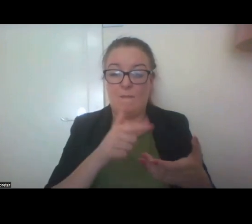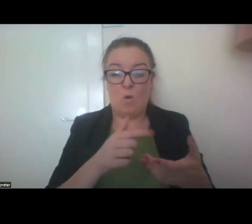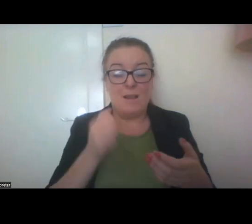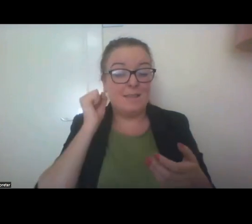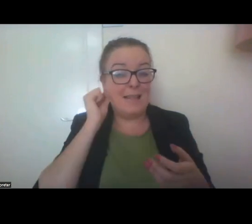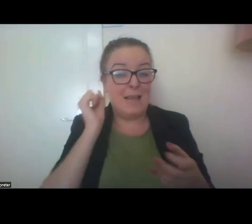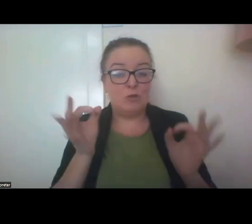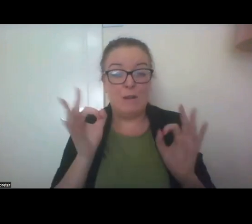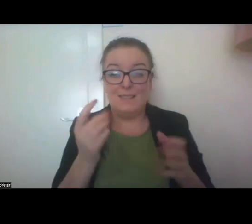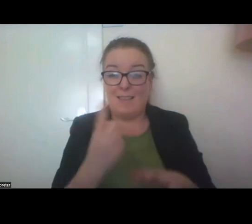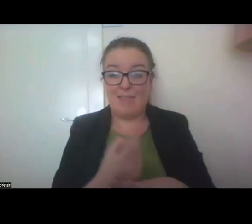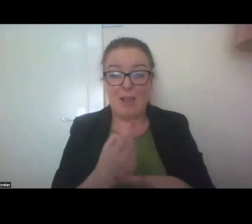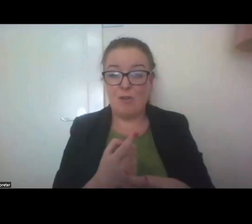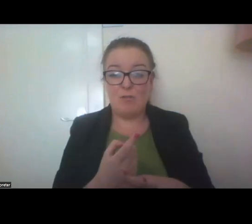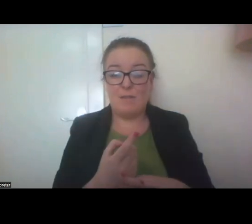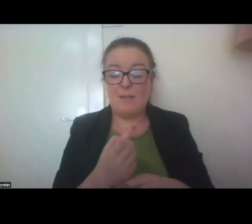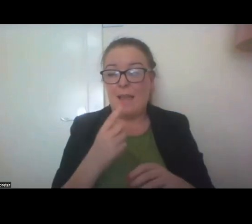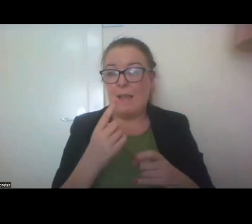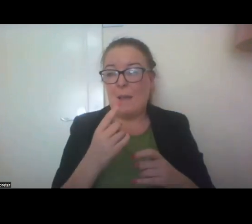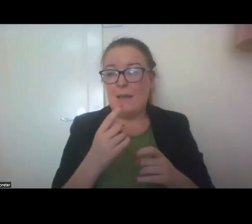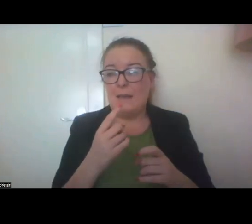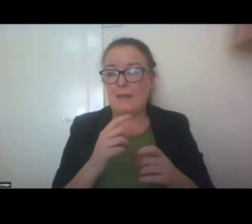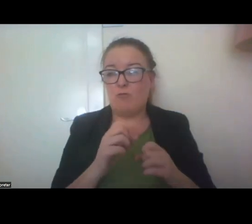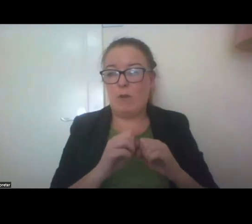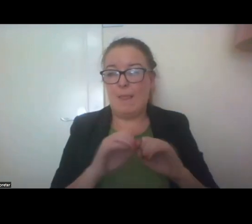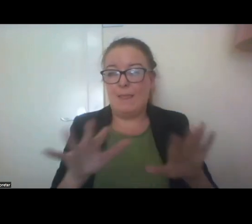It was released almost two years ago as a technology,